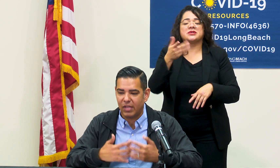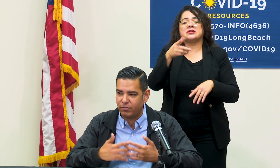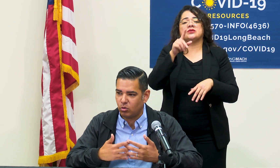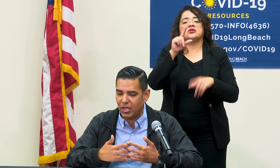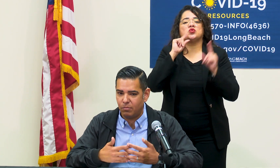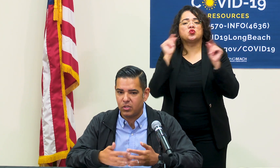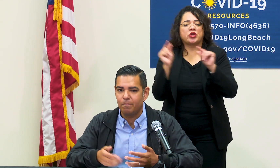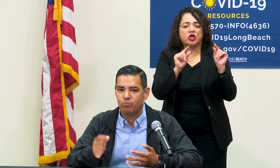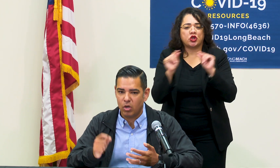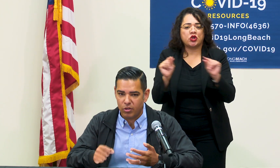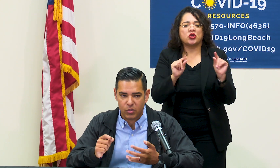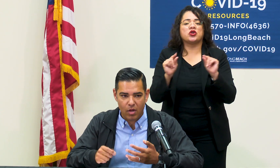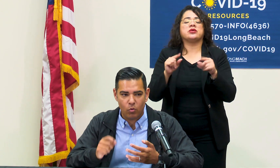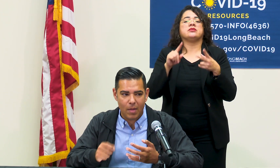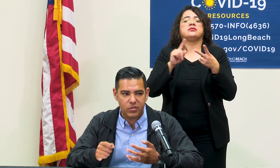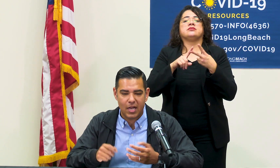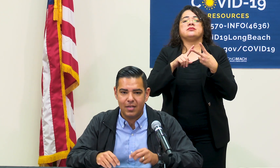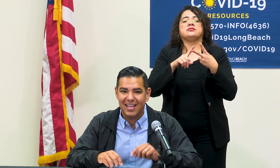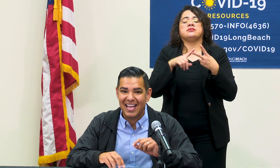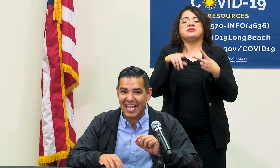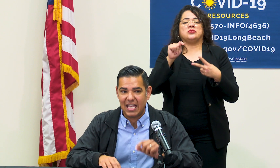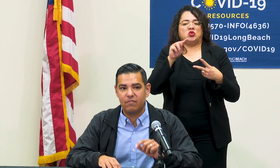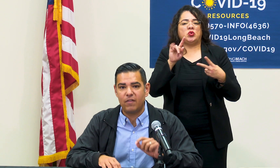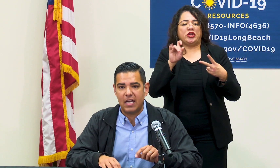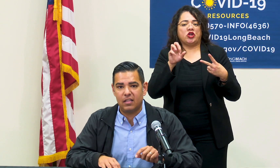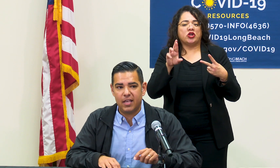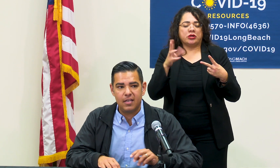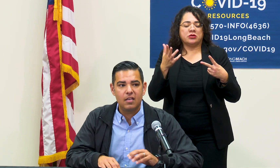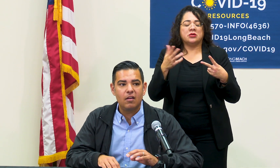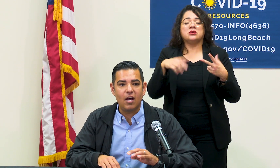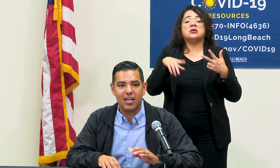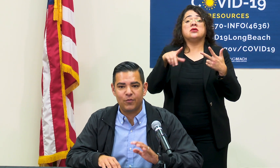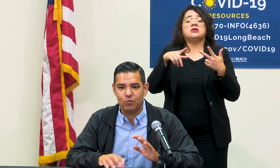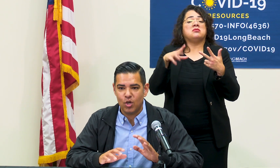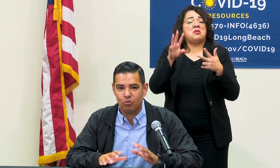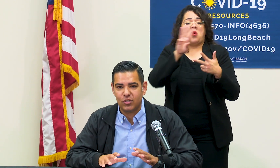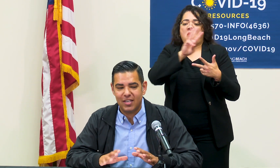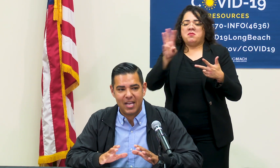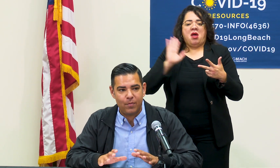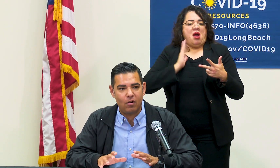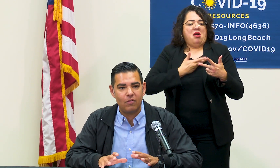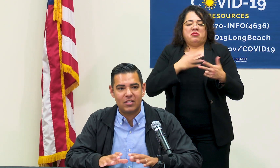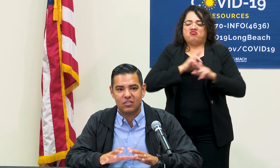live streams but also on the website and finally, if you know neighbor that's a